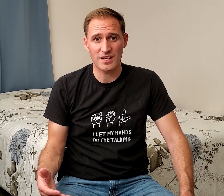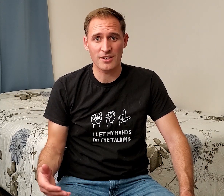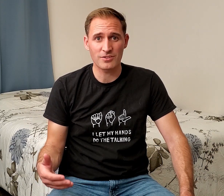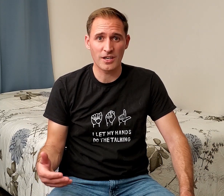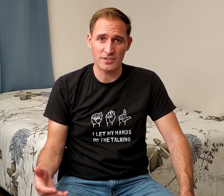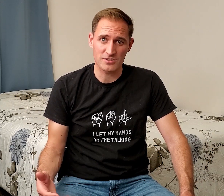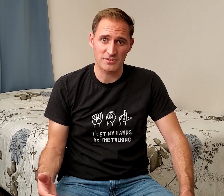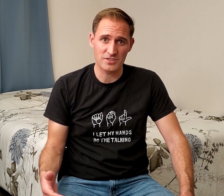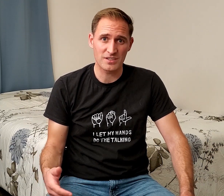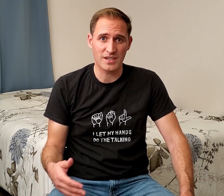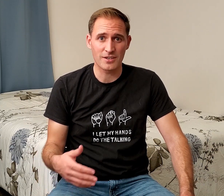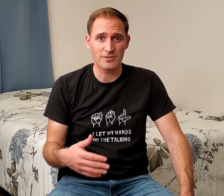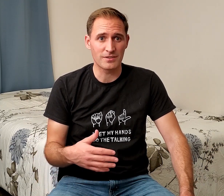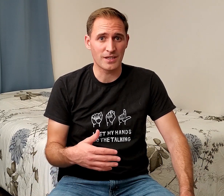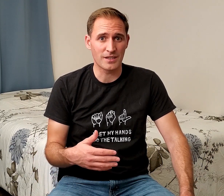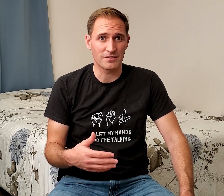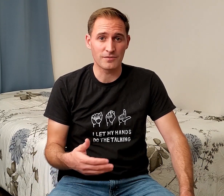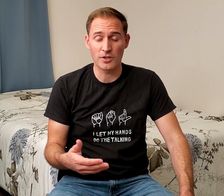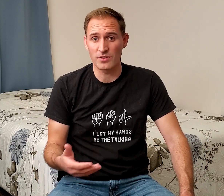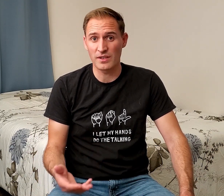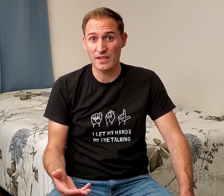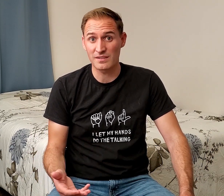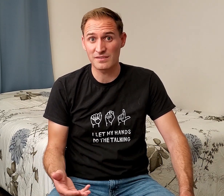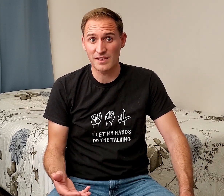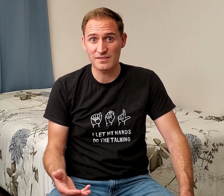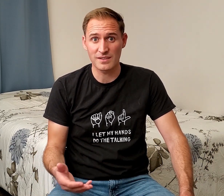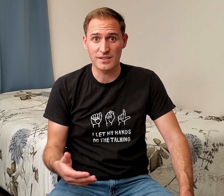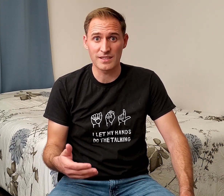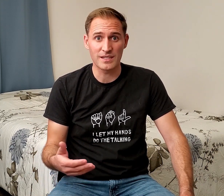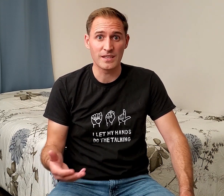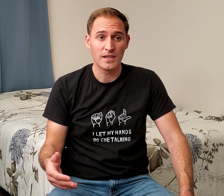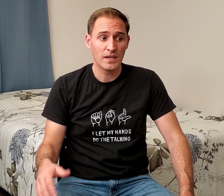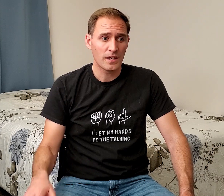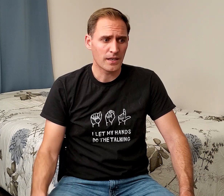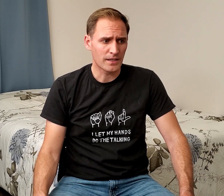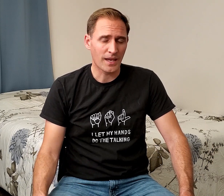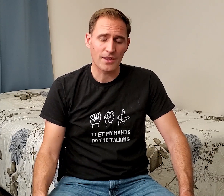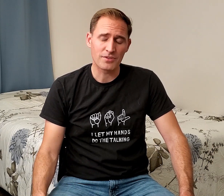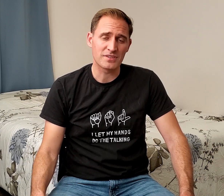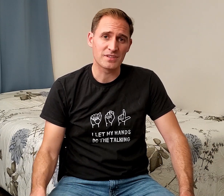colleges are shut down so far in the United States any gatherings and